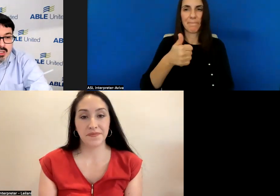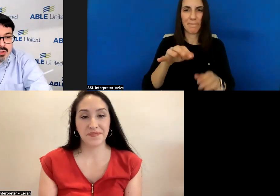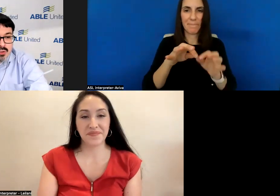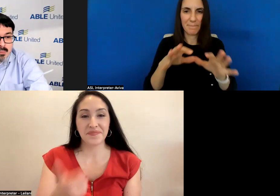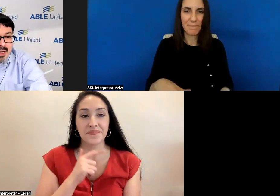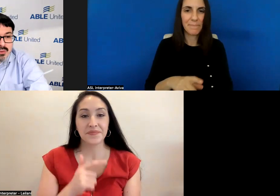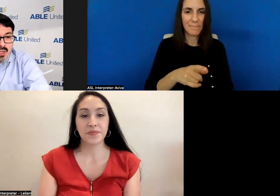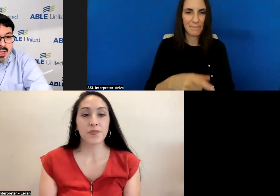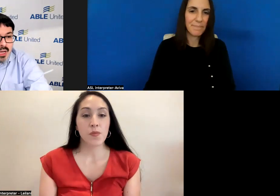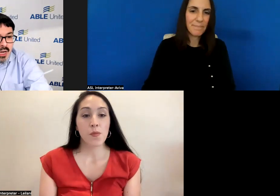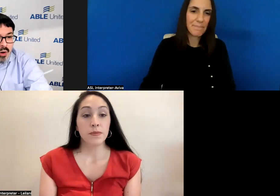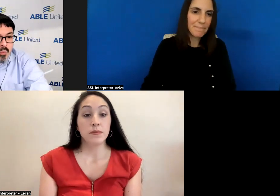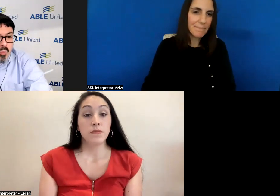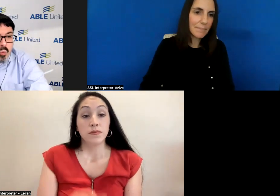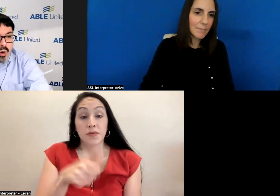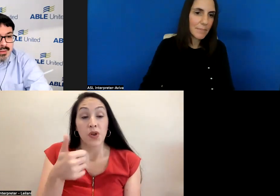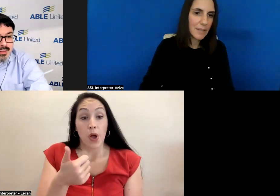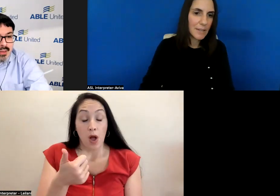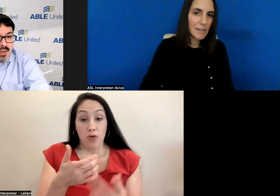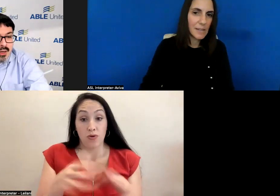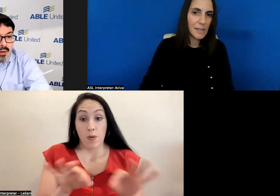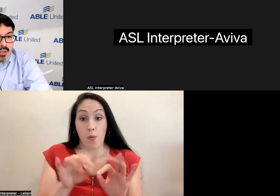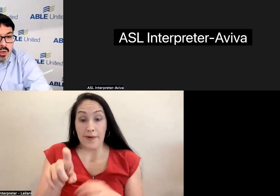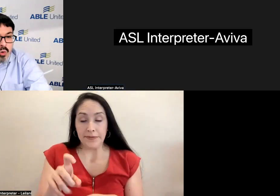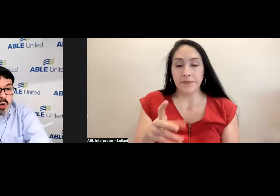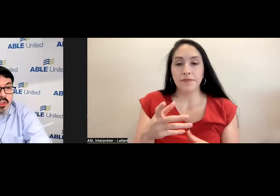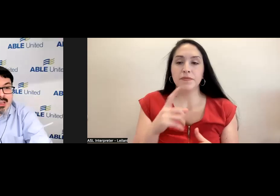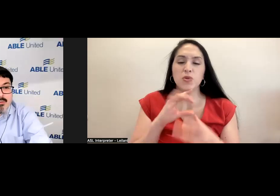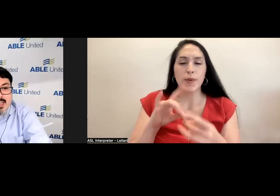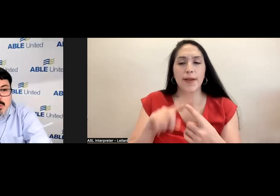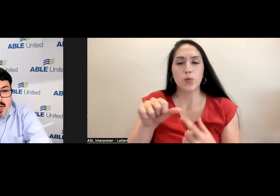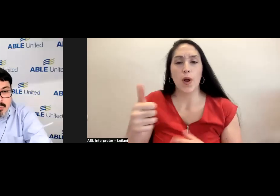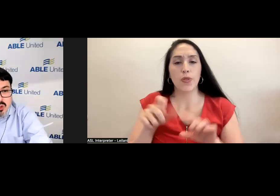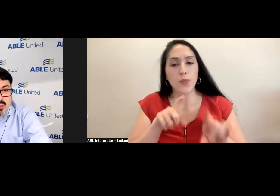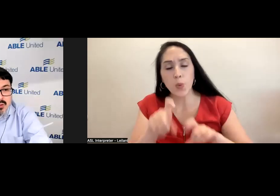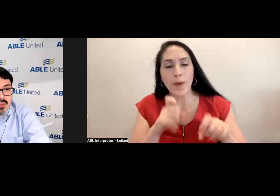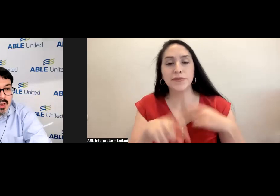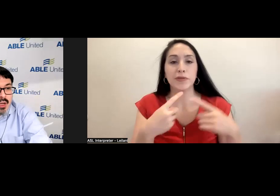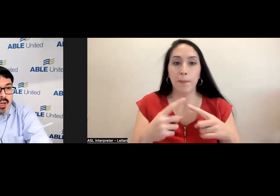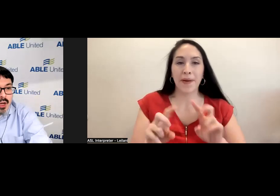questions about what you know. 11:45:47 What are the investment options?